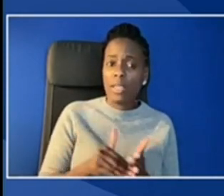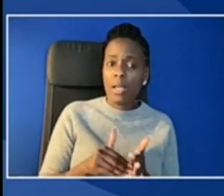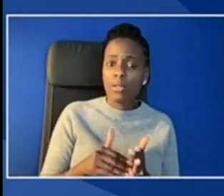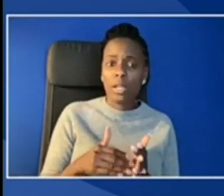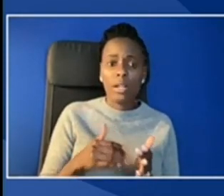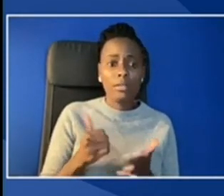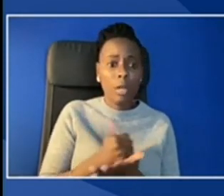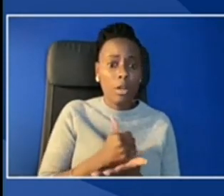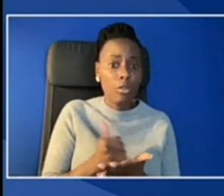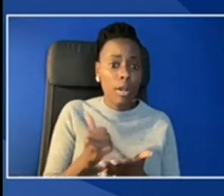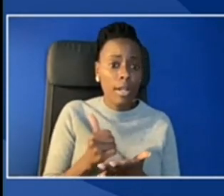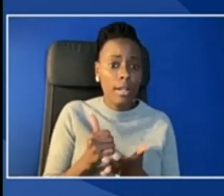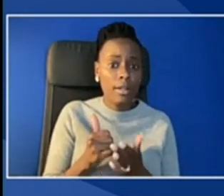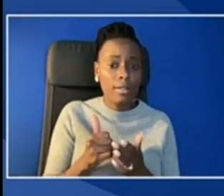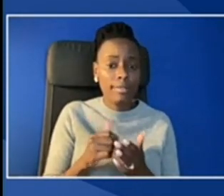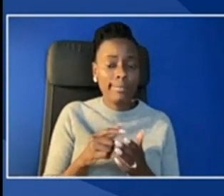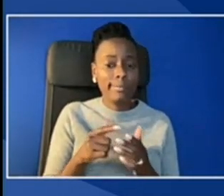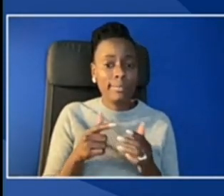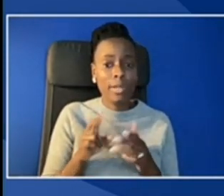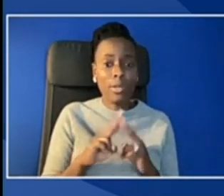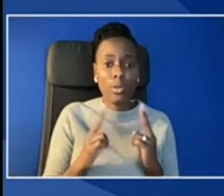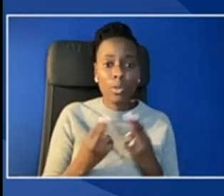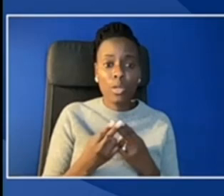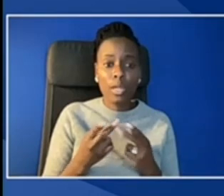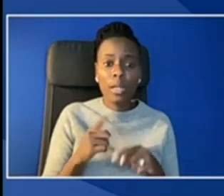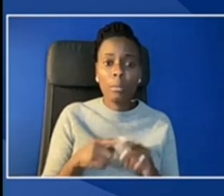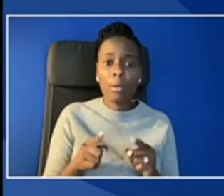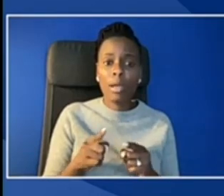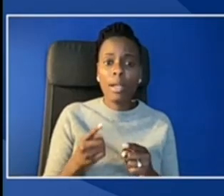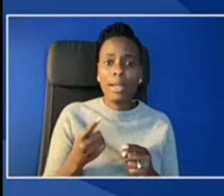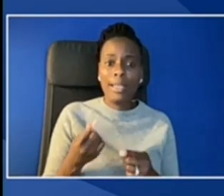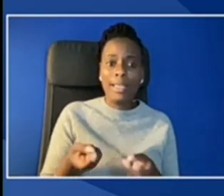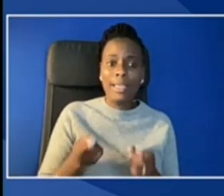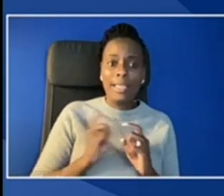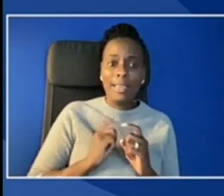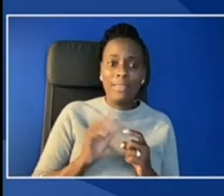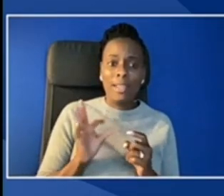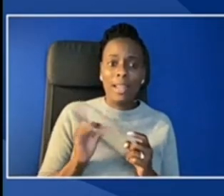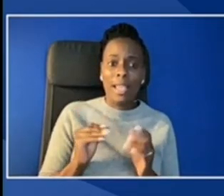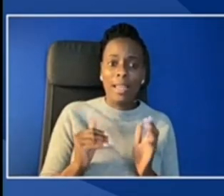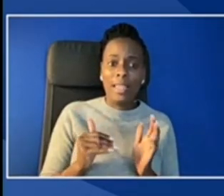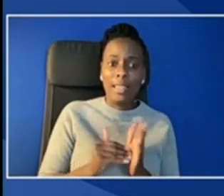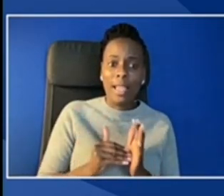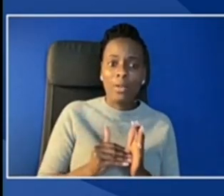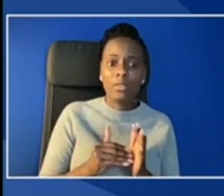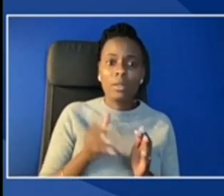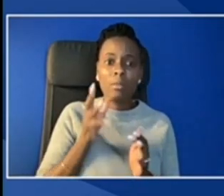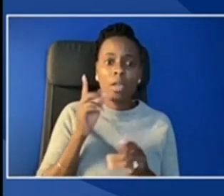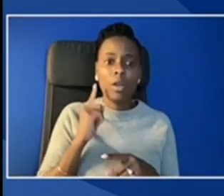PLUS Loans over the years for four kids who we have put through college? Secondly, we know it is basically